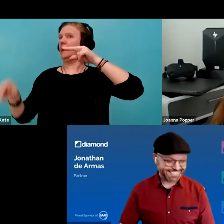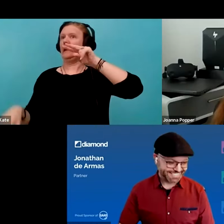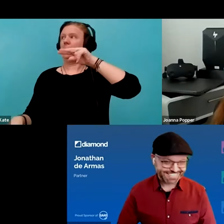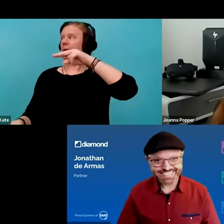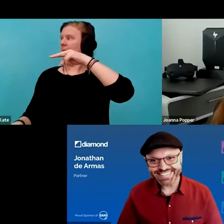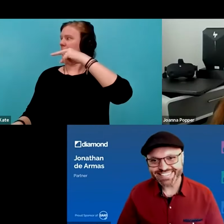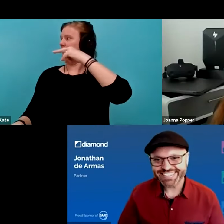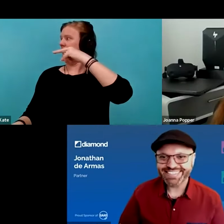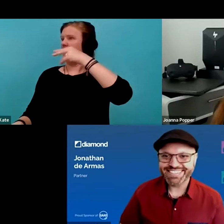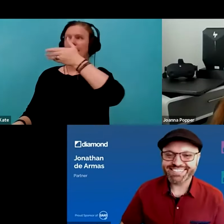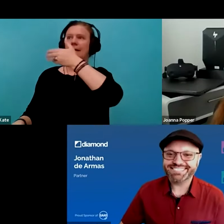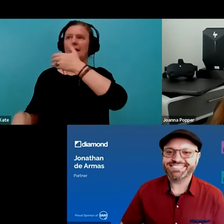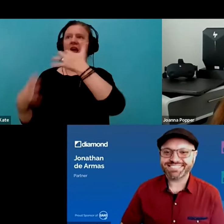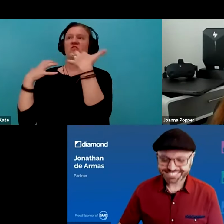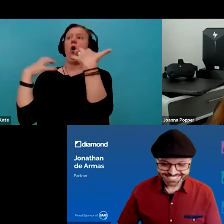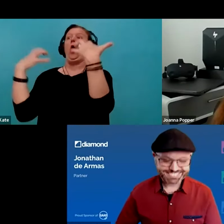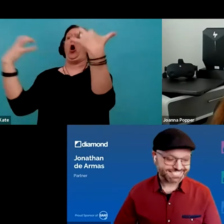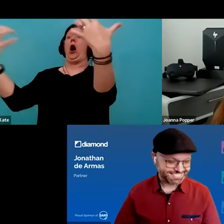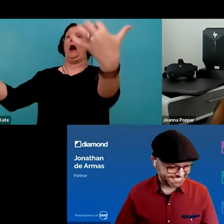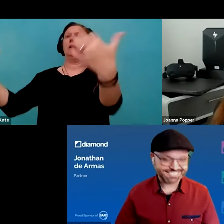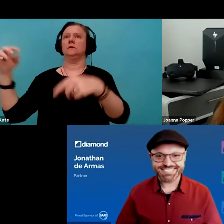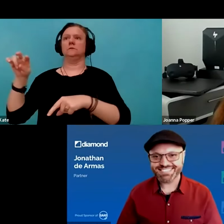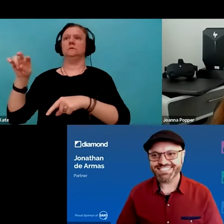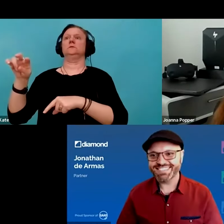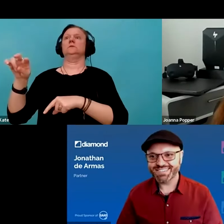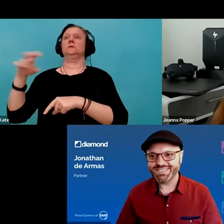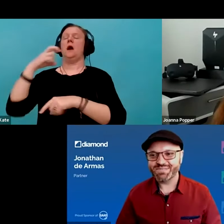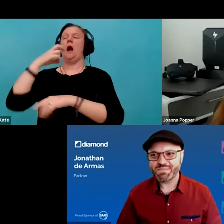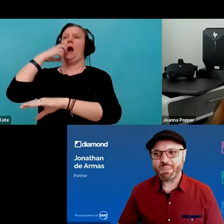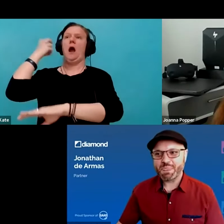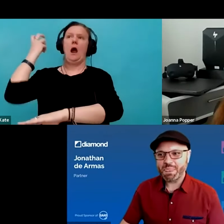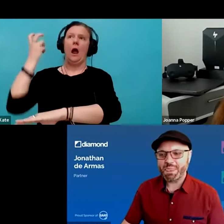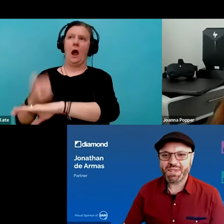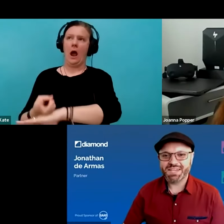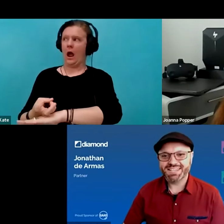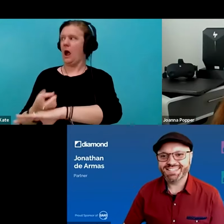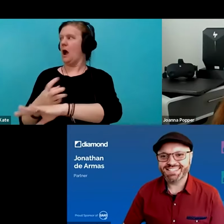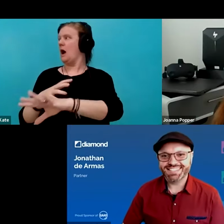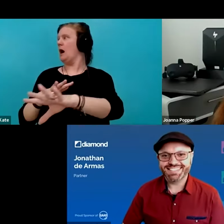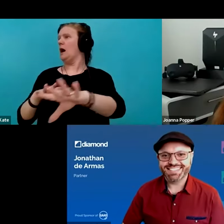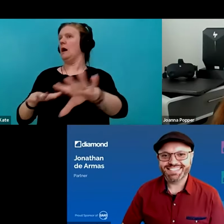There's the audience by me and you know the jaw drops and and suddenly your mind